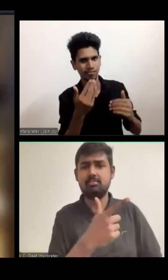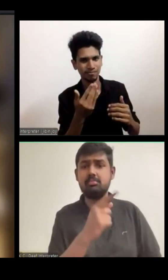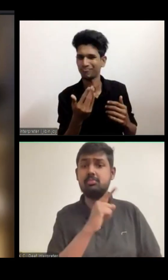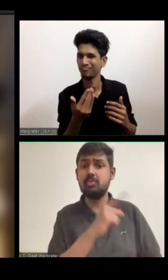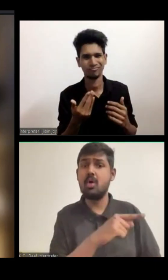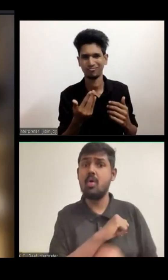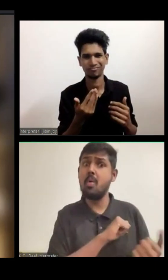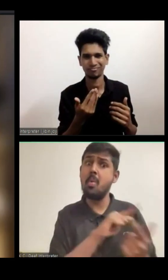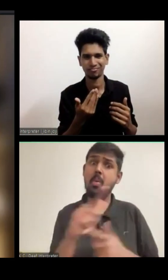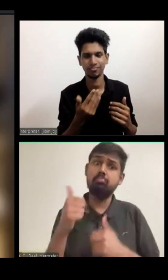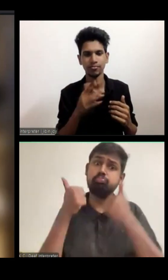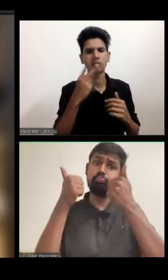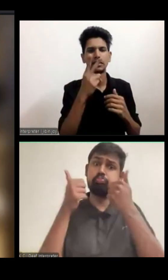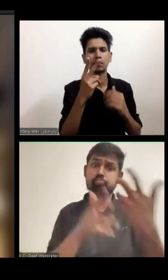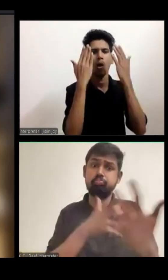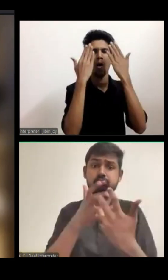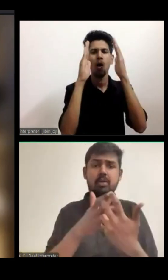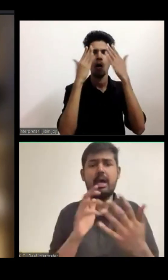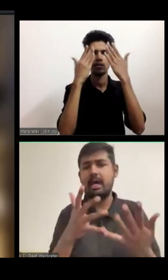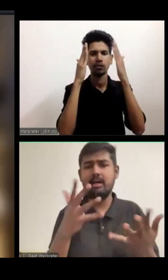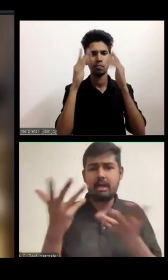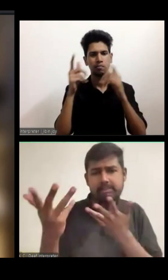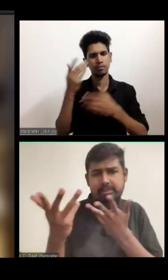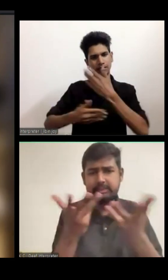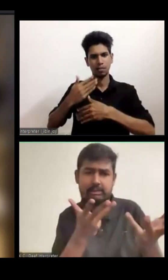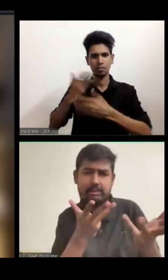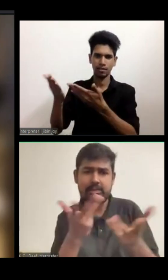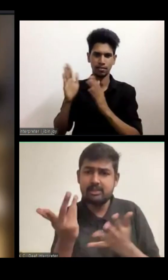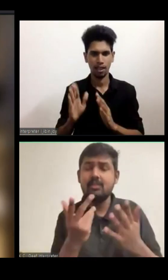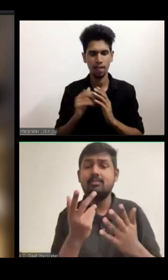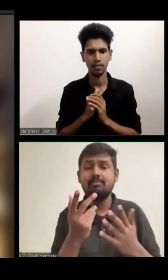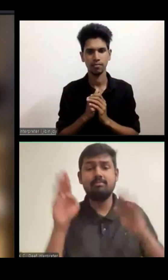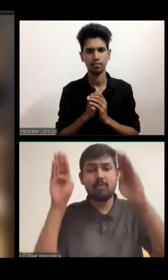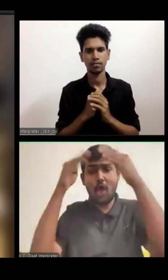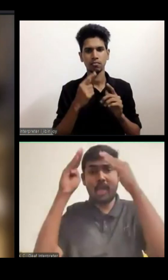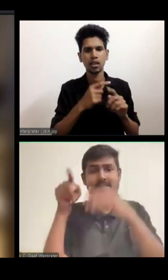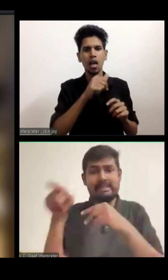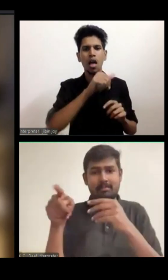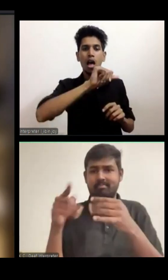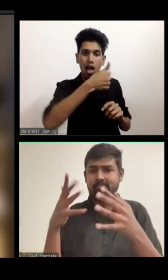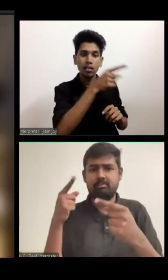And similarly... There are other conditions... There are also wide variations. So... First things first...